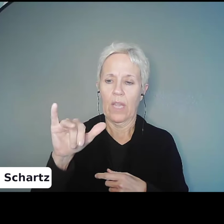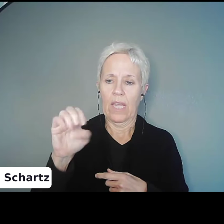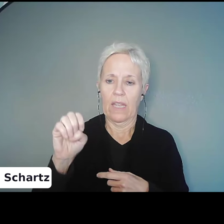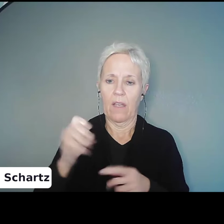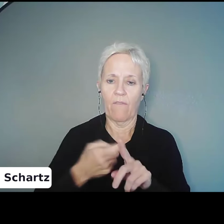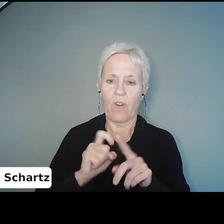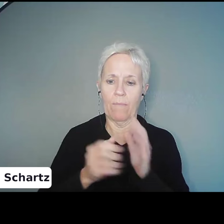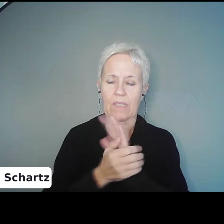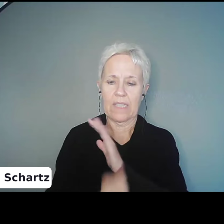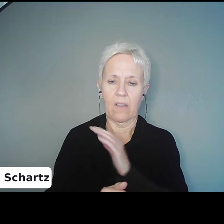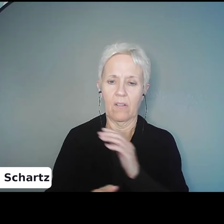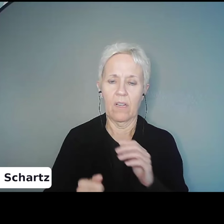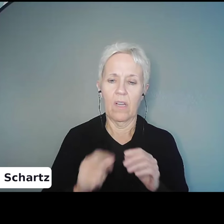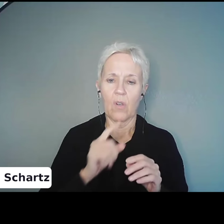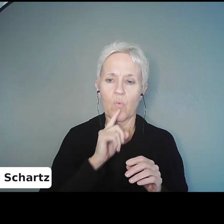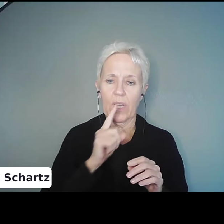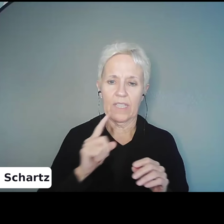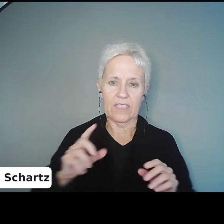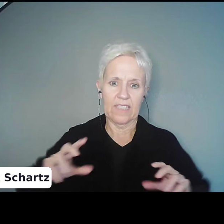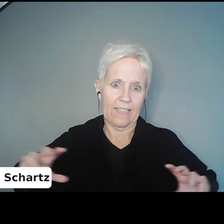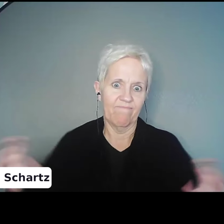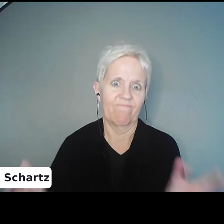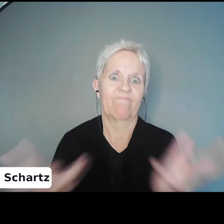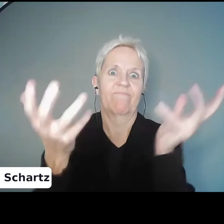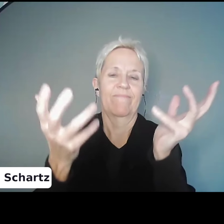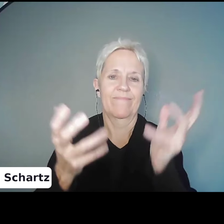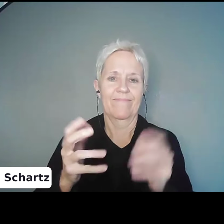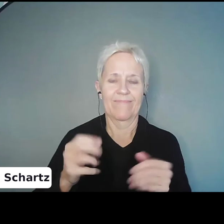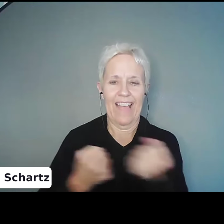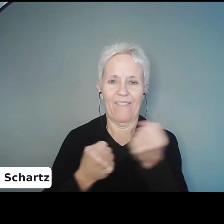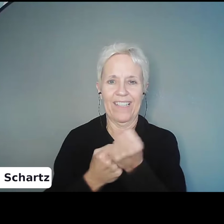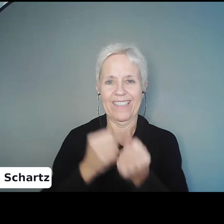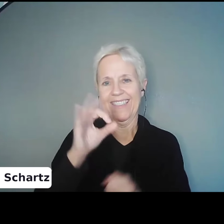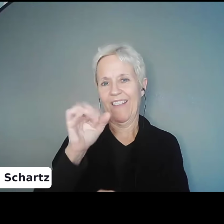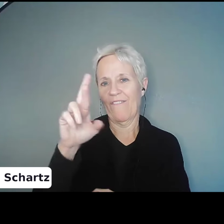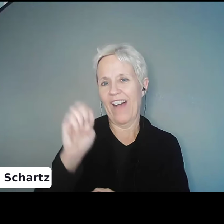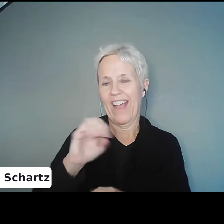And the presentation will be by Shari Coatney from SKIL, many of you know her. Shari is very good at lighting the advocacy fire in all of us.